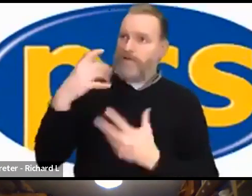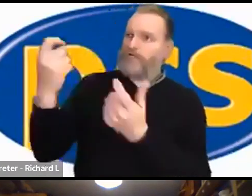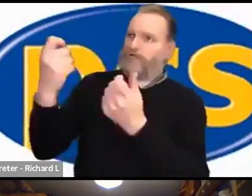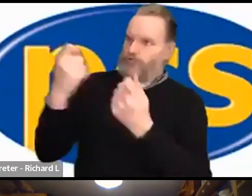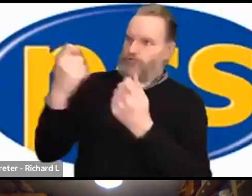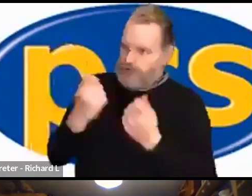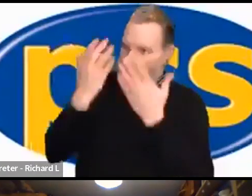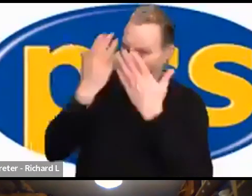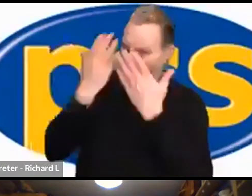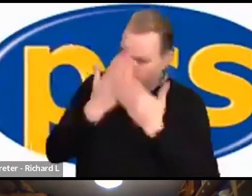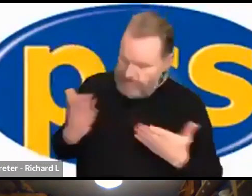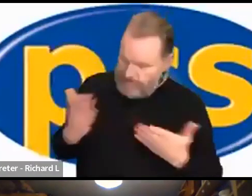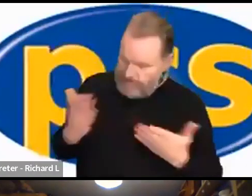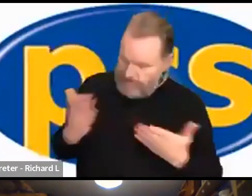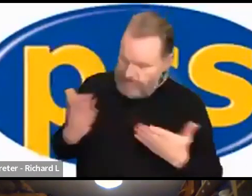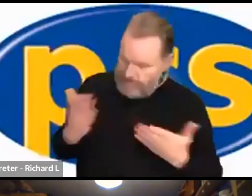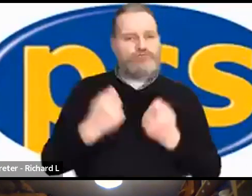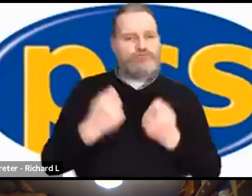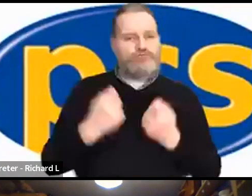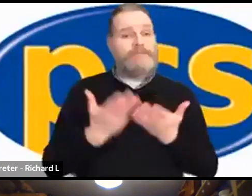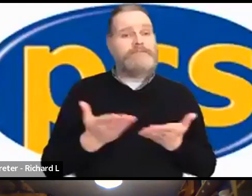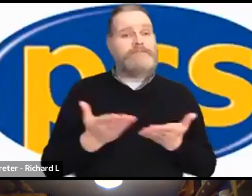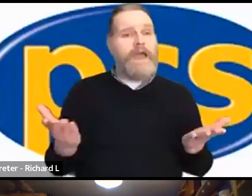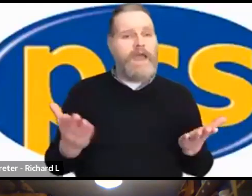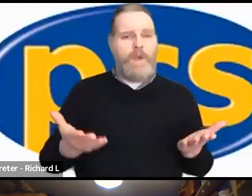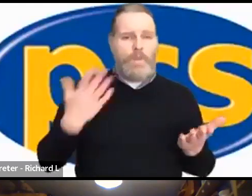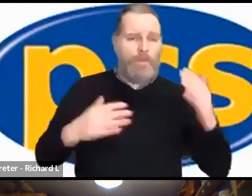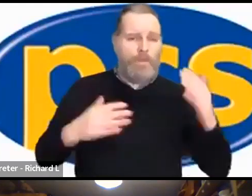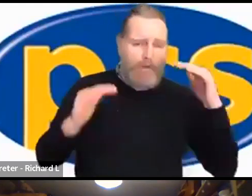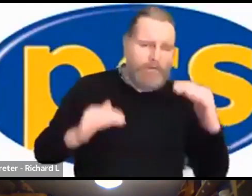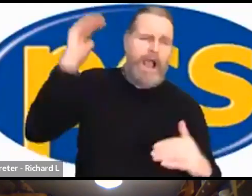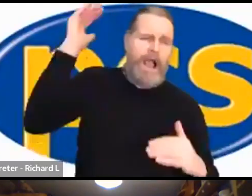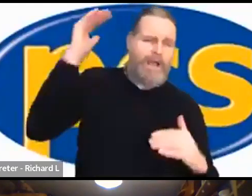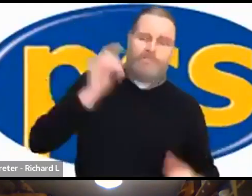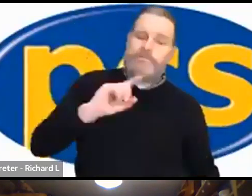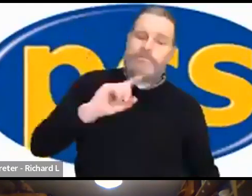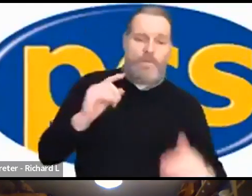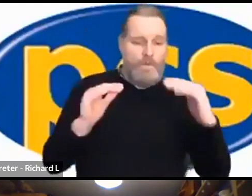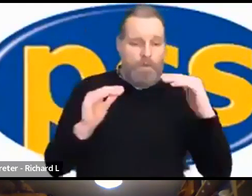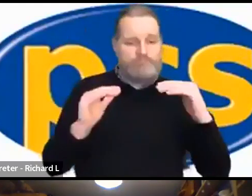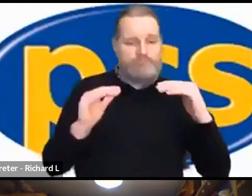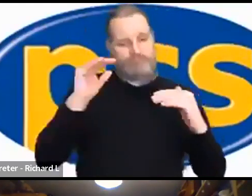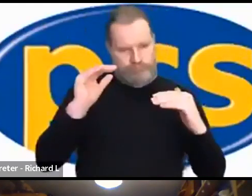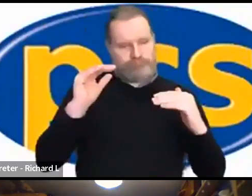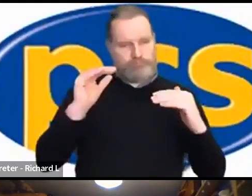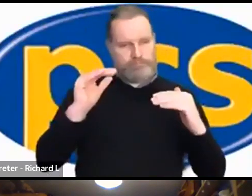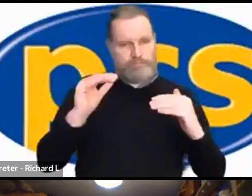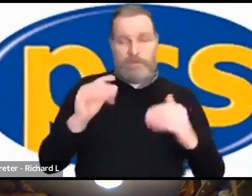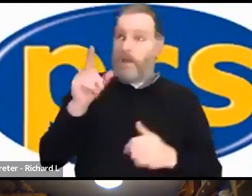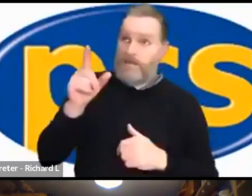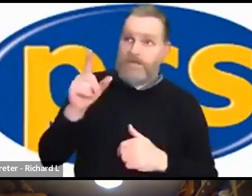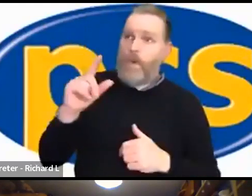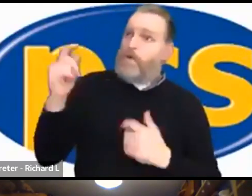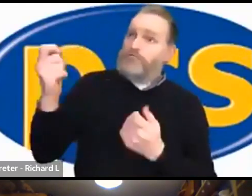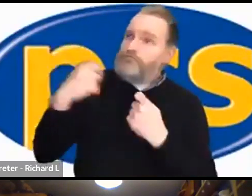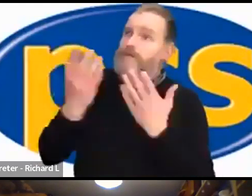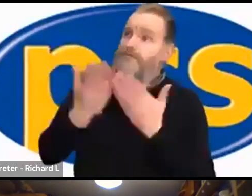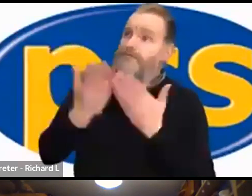we all we want to we all we want to do is to be treated fairly with respect we're not asking for we're not asking for the world, and if that's too much for us. ch for for our employees to